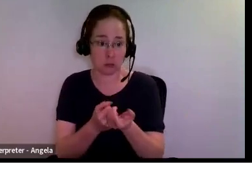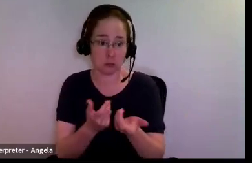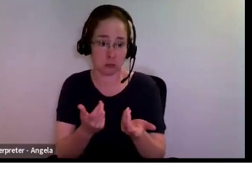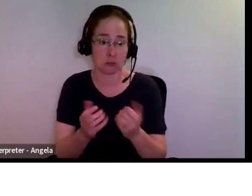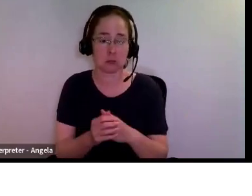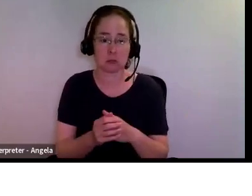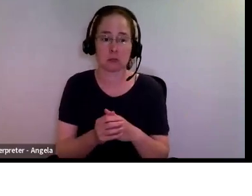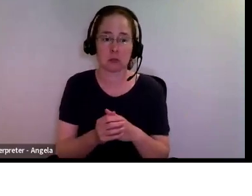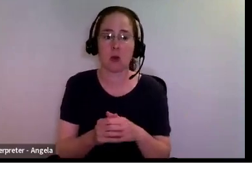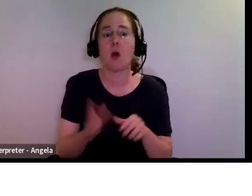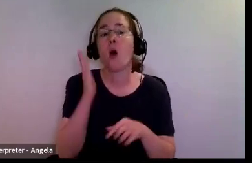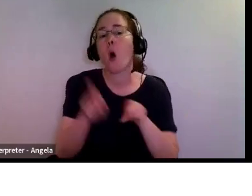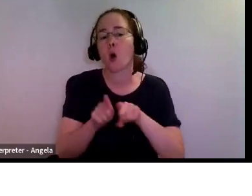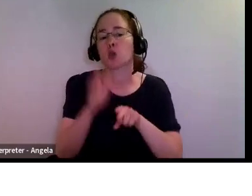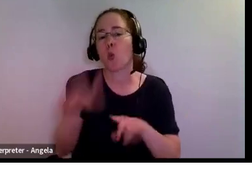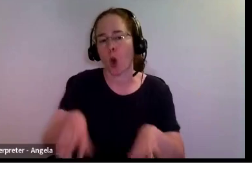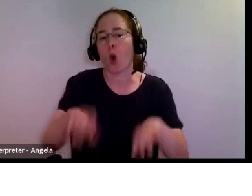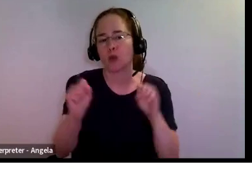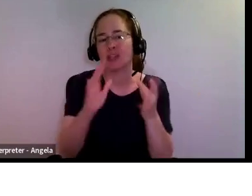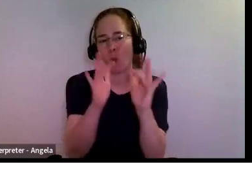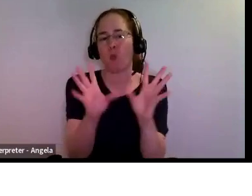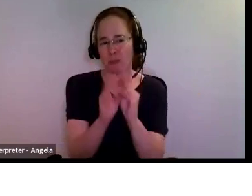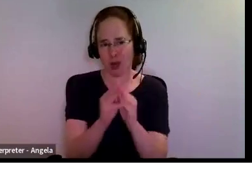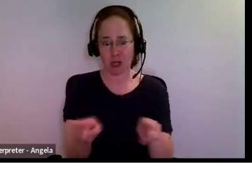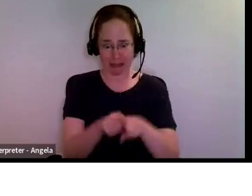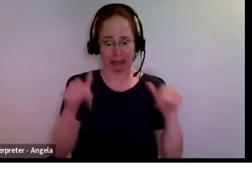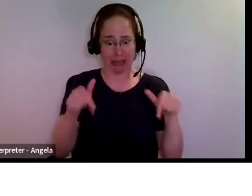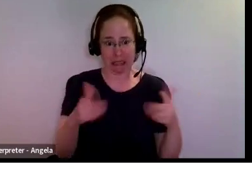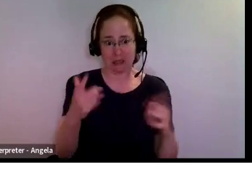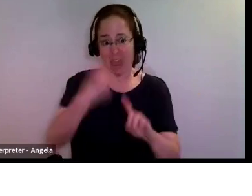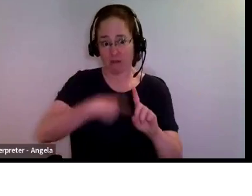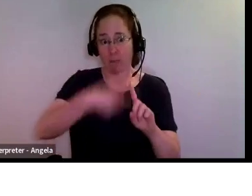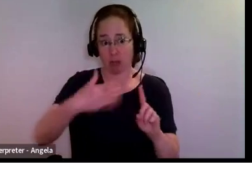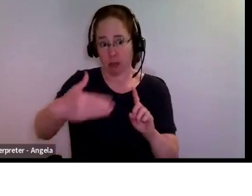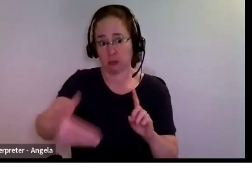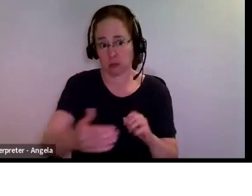also be hosting webinars like this one monthly. We'll create